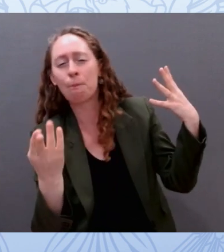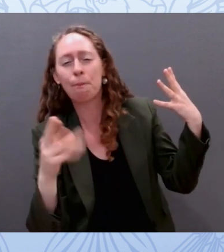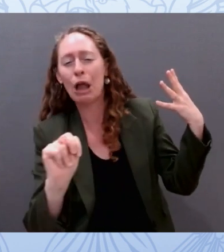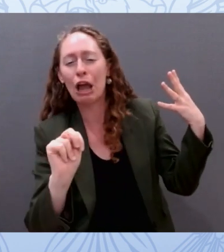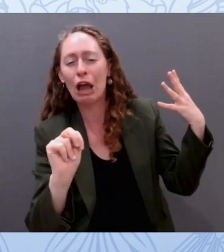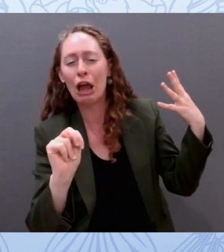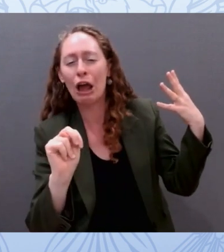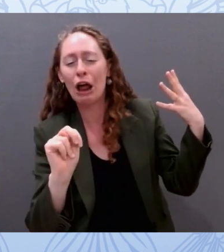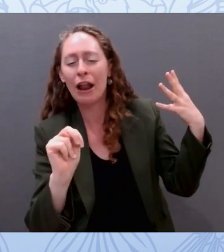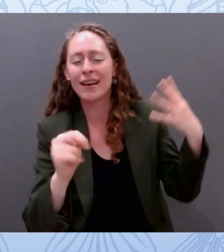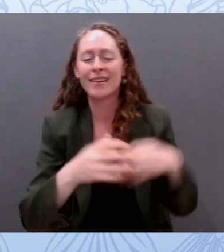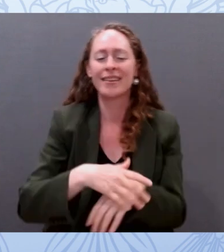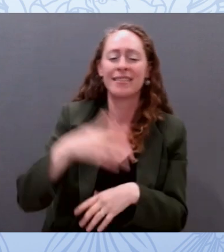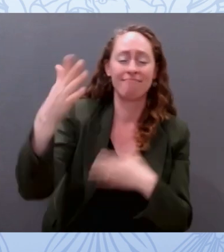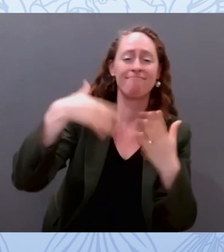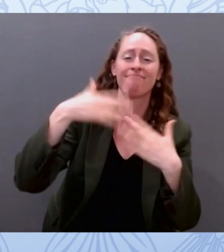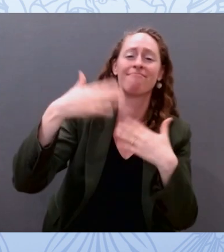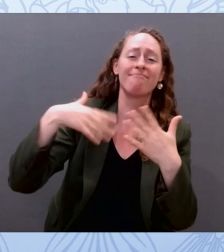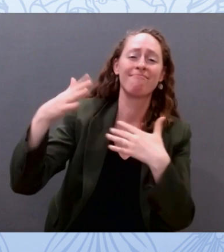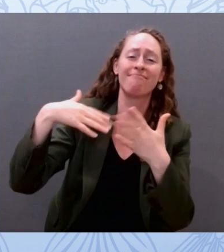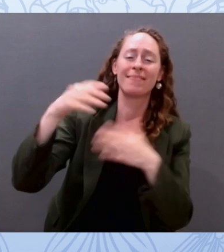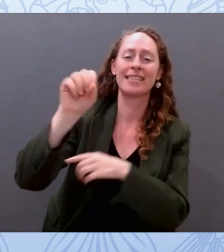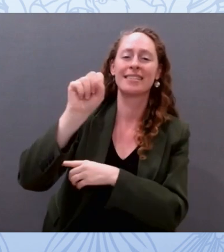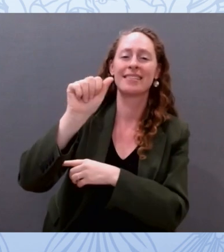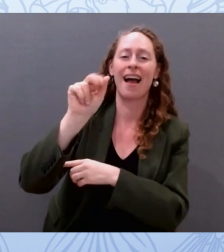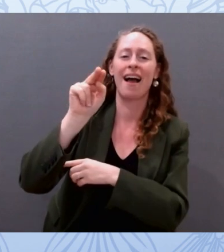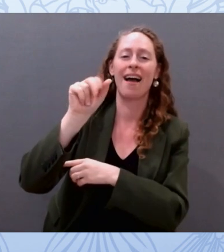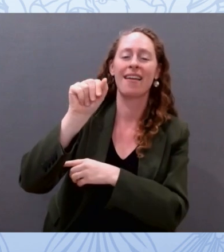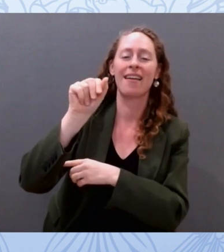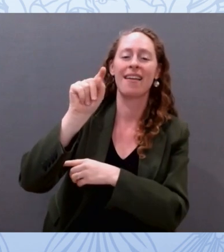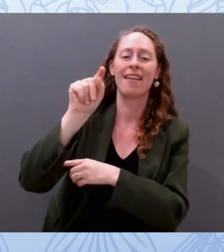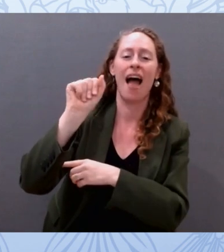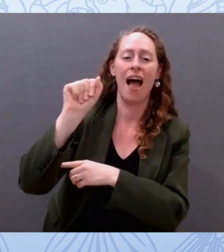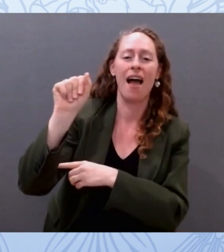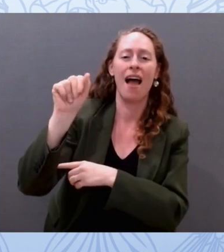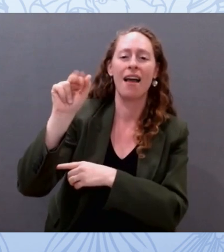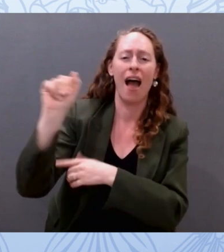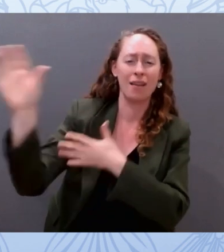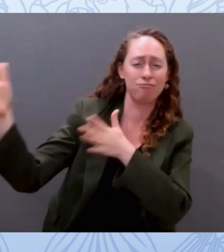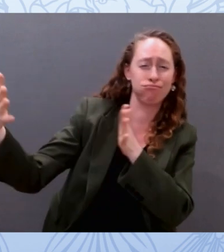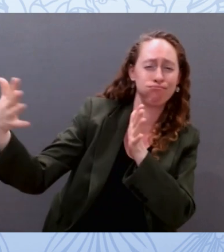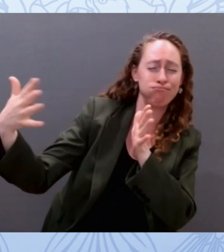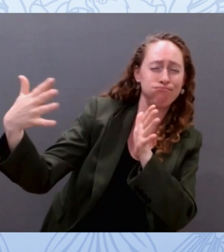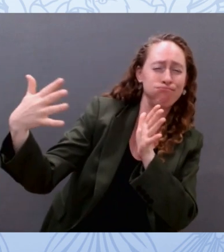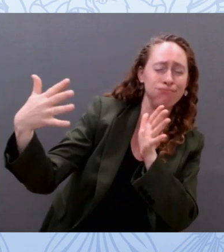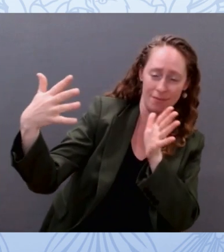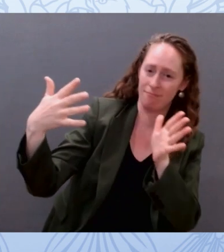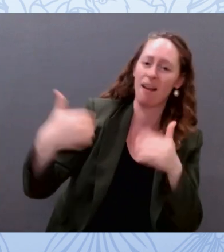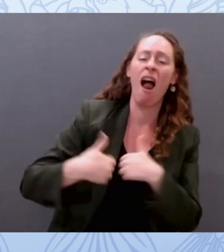and that you are changing too. You're from trying to talk over too many people in the kitchen